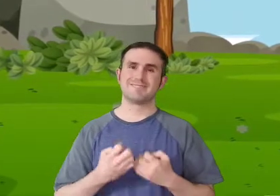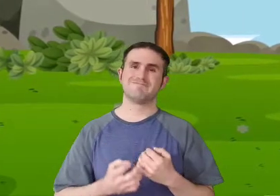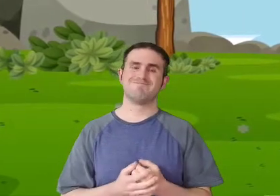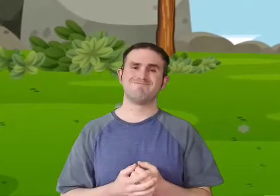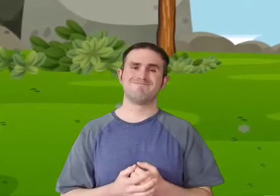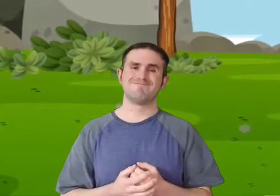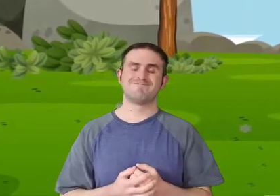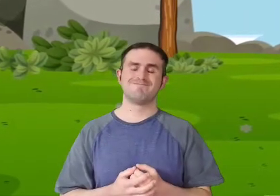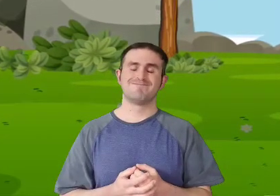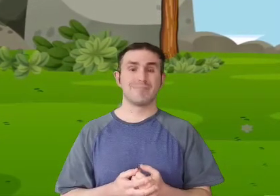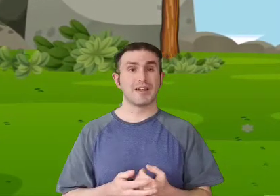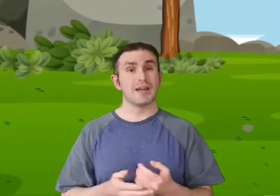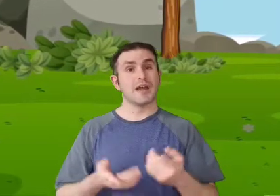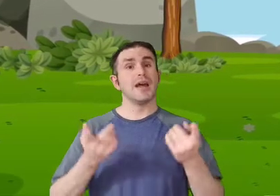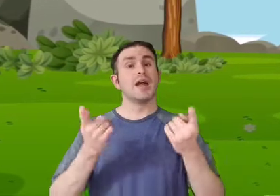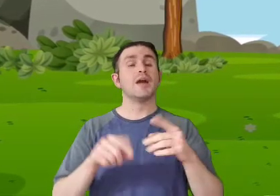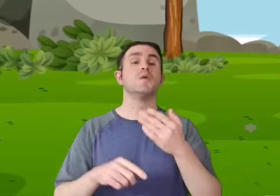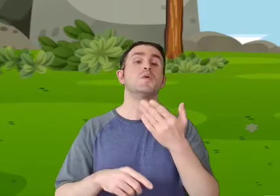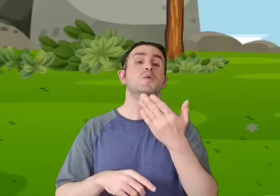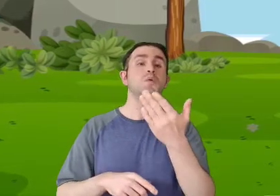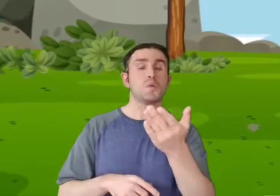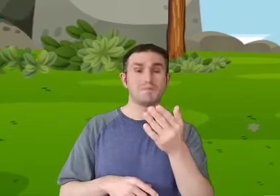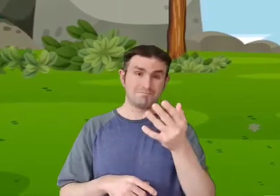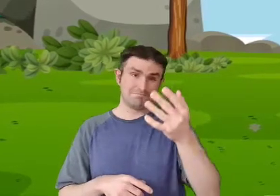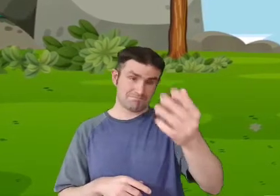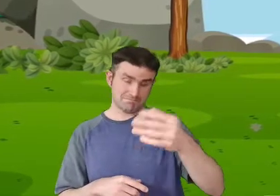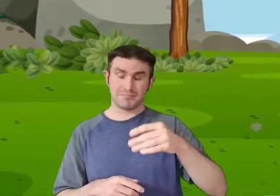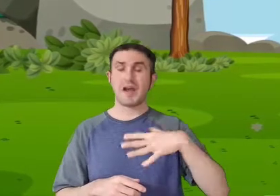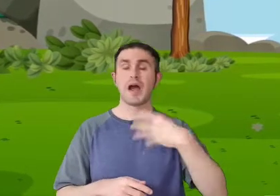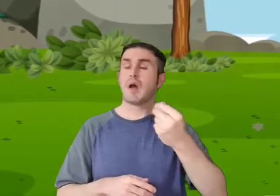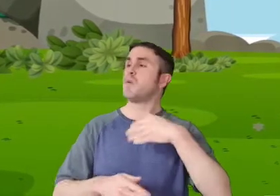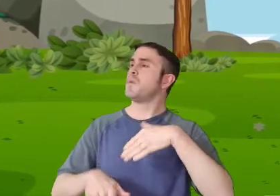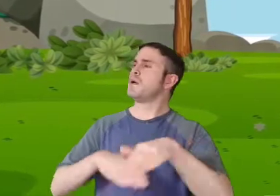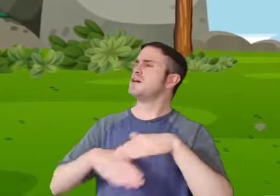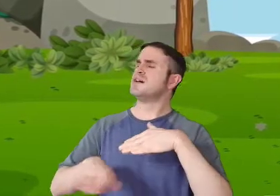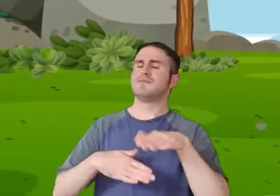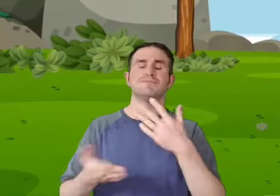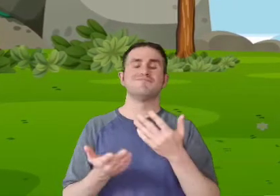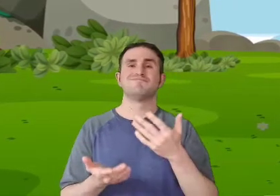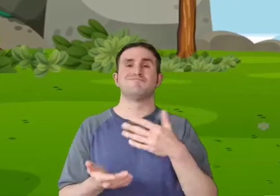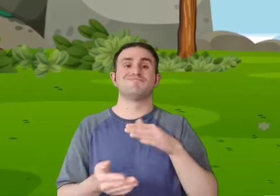When you go out for walks, uh... or when you look around, uh... maybe it's just right around your